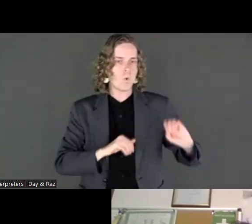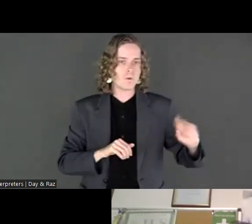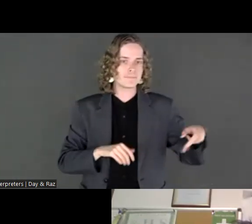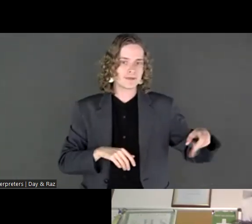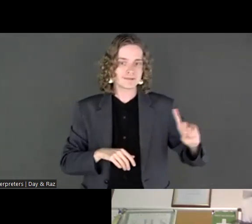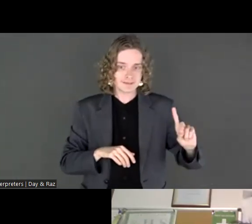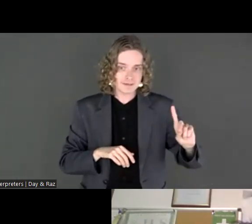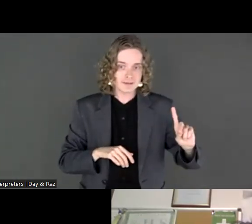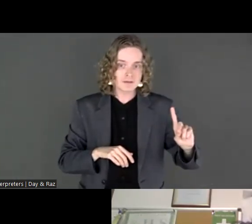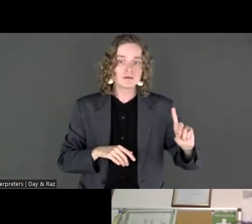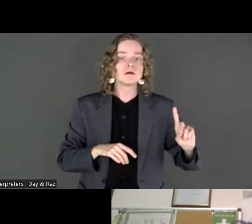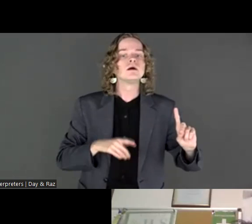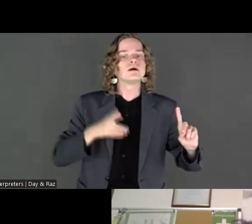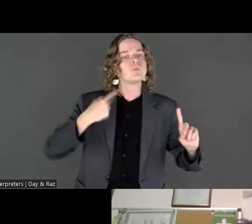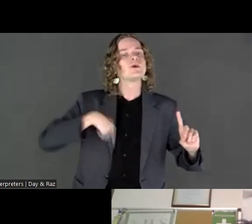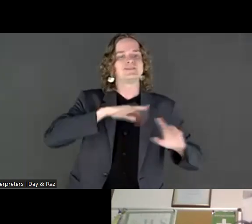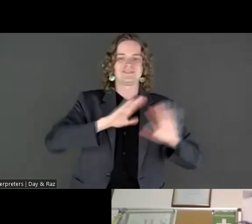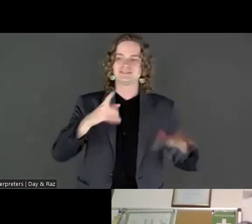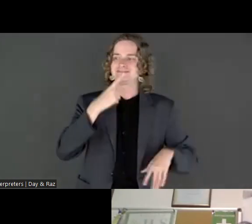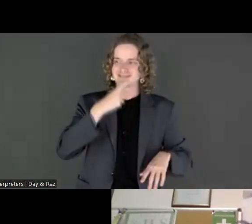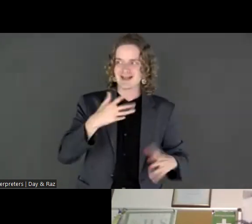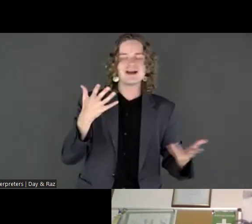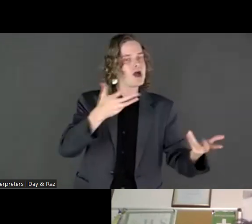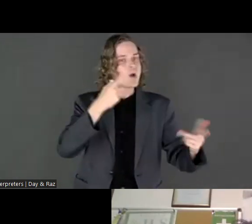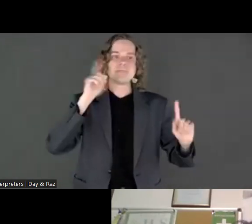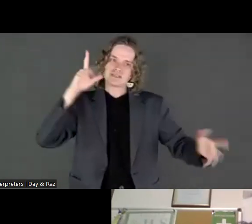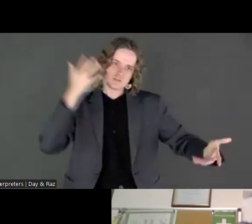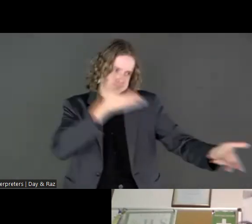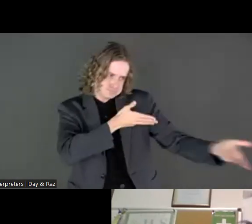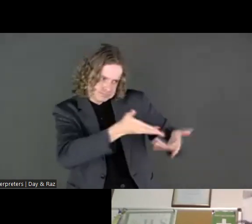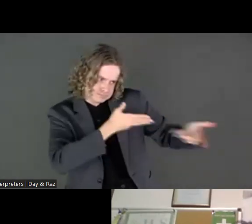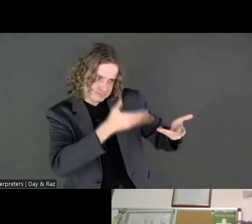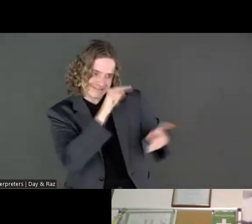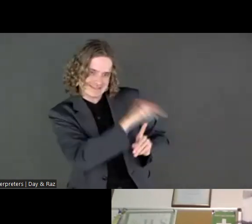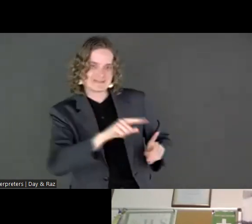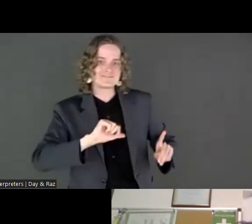people with disabilities should send in disobey disabled people to sell stuff, but they have to